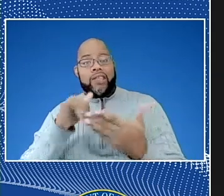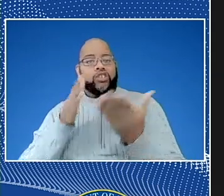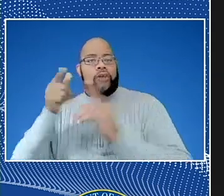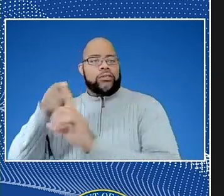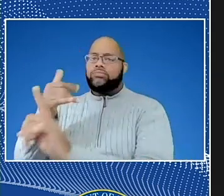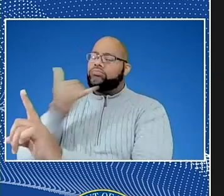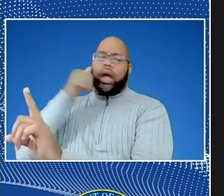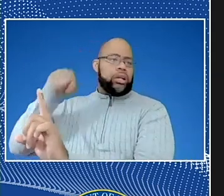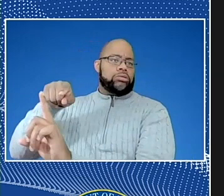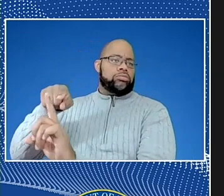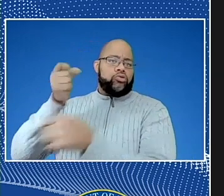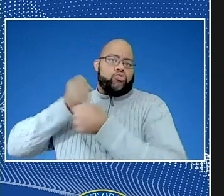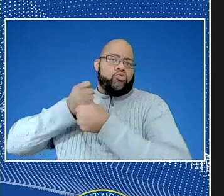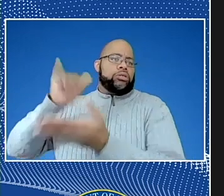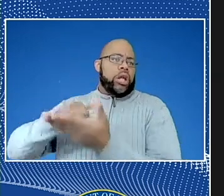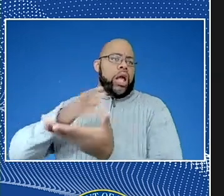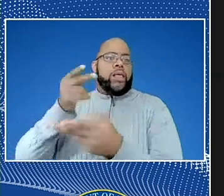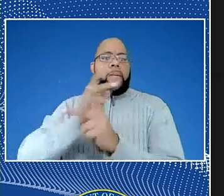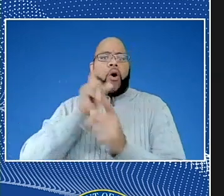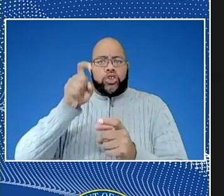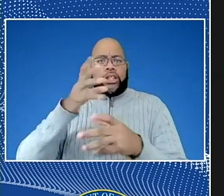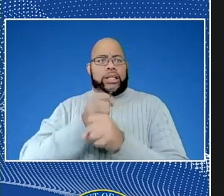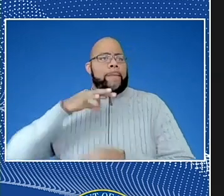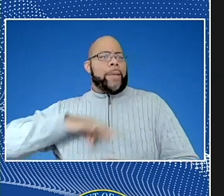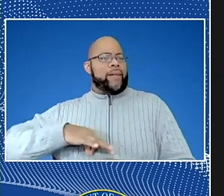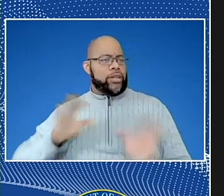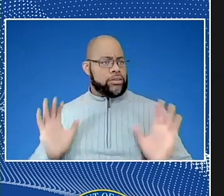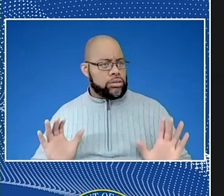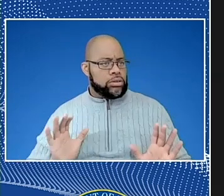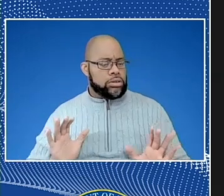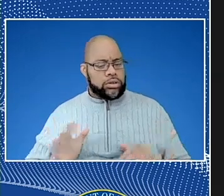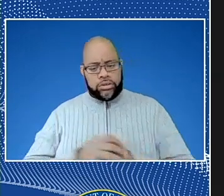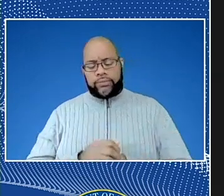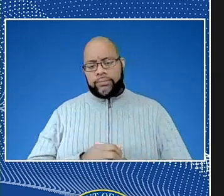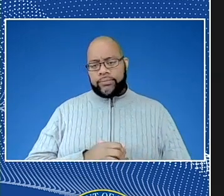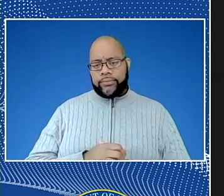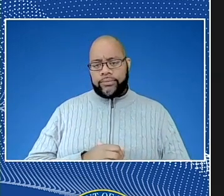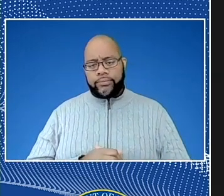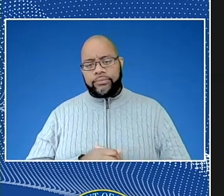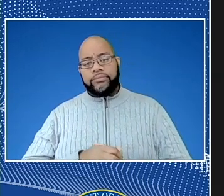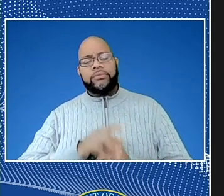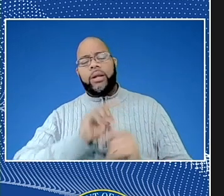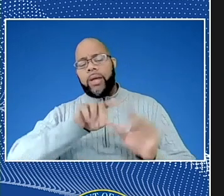caused it and the borrowers should get the benefit of the doubt. But that aside, you